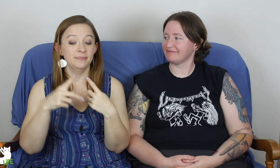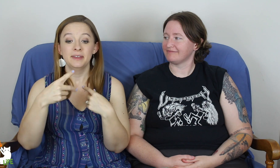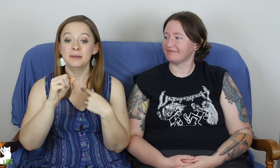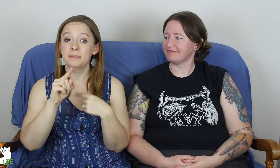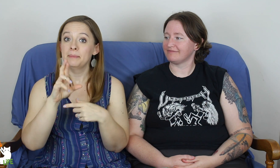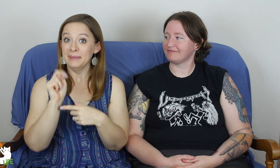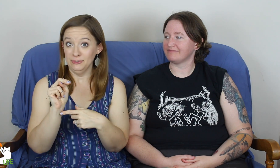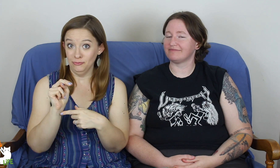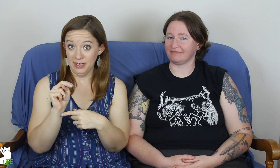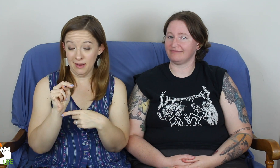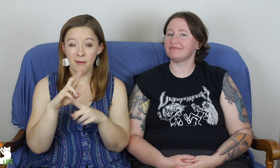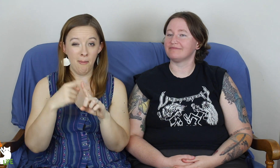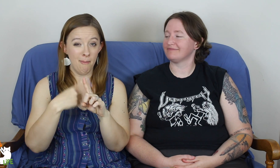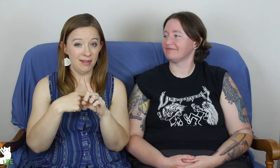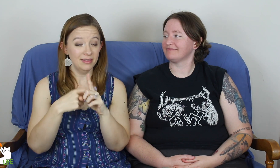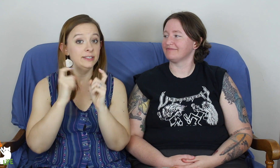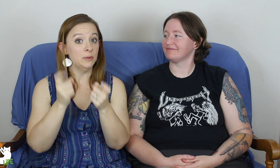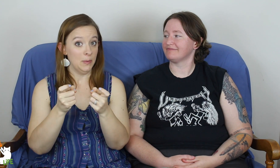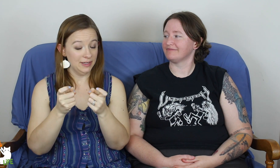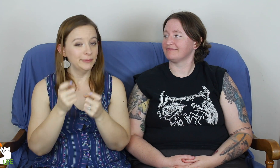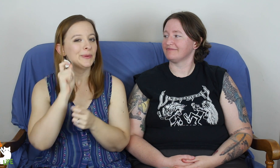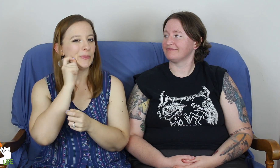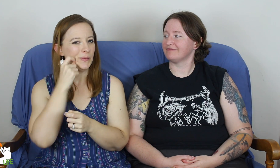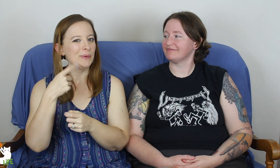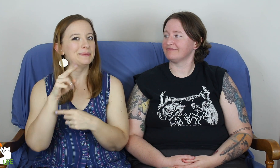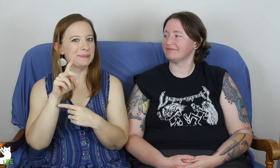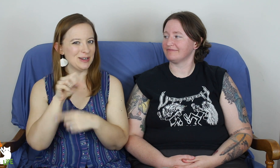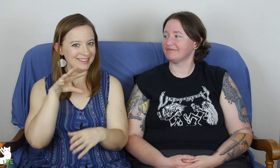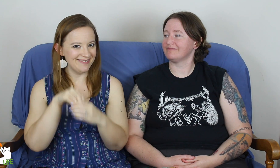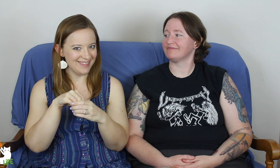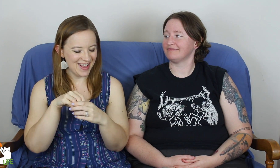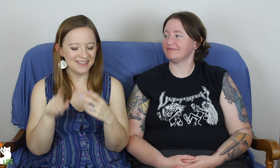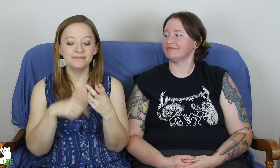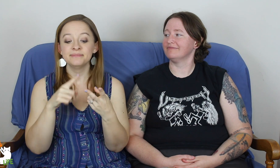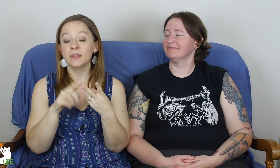you can look at our Patreon page with a monthly donation and cool perks included.